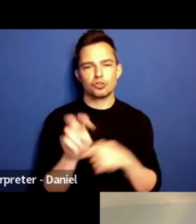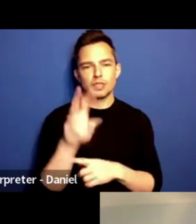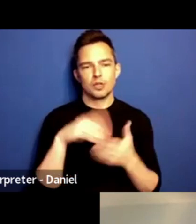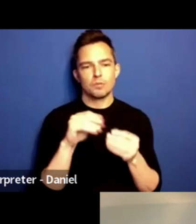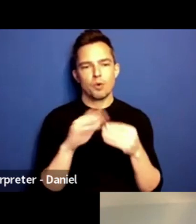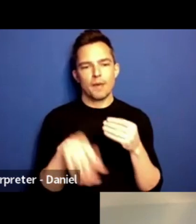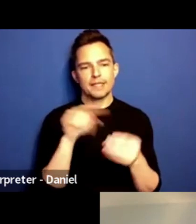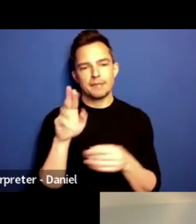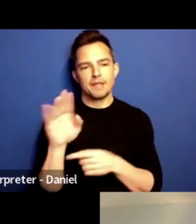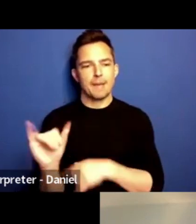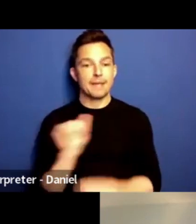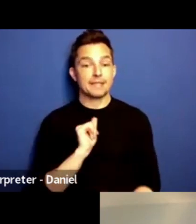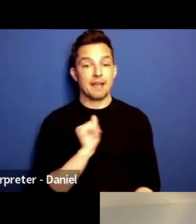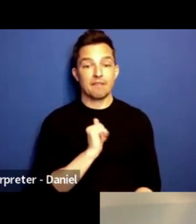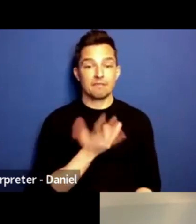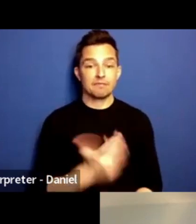Eric Washington: I think to